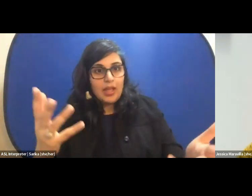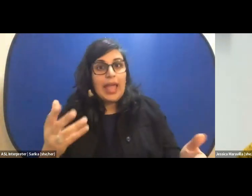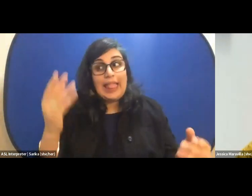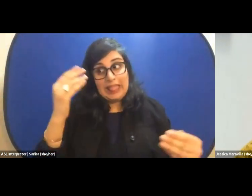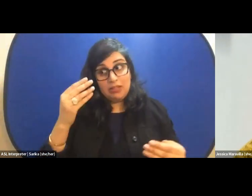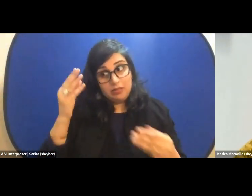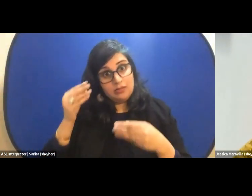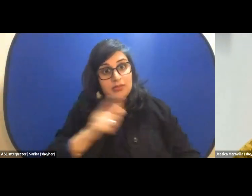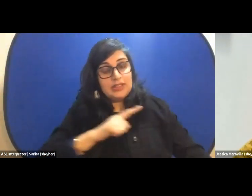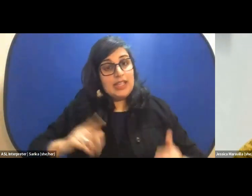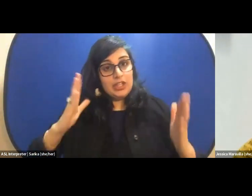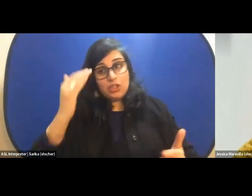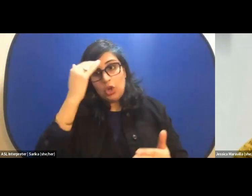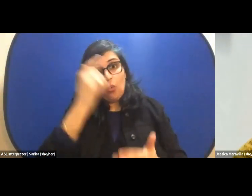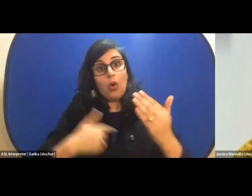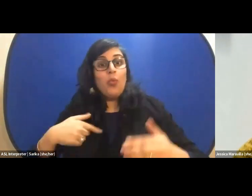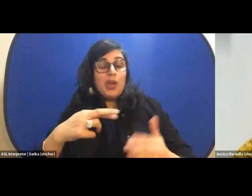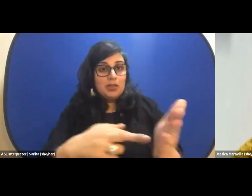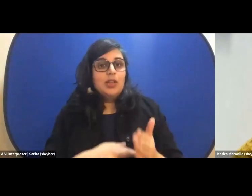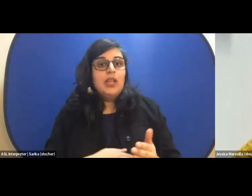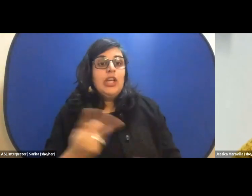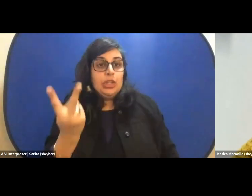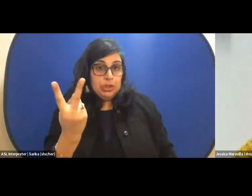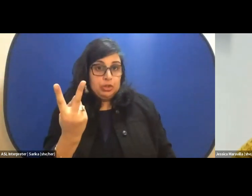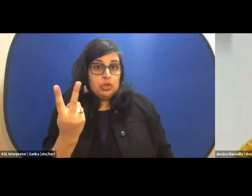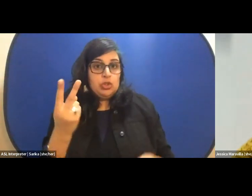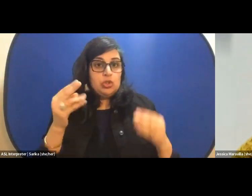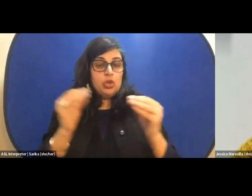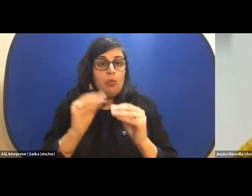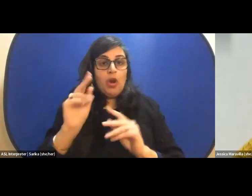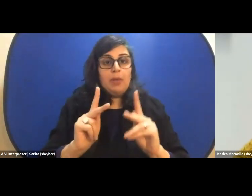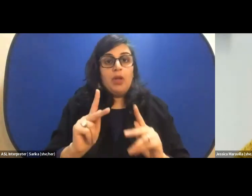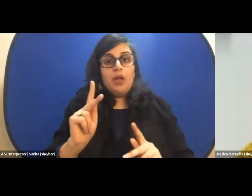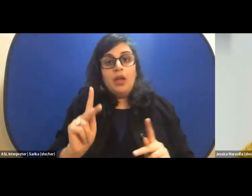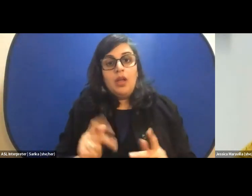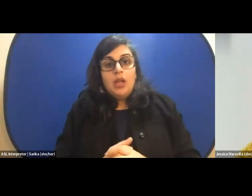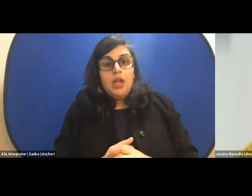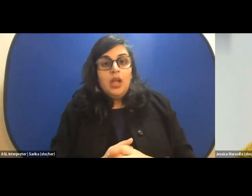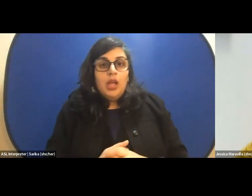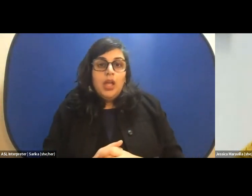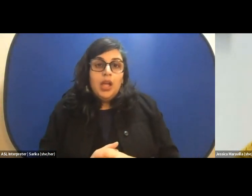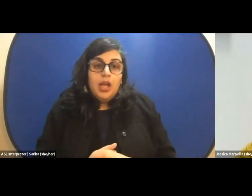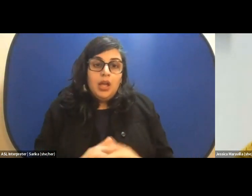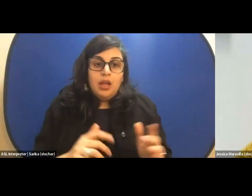and make sure your voice and story is heard and legislators know what we're